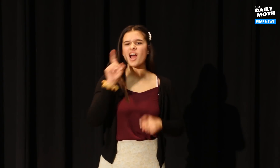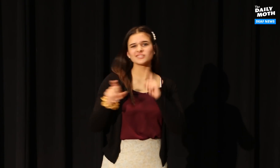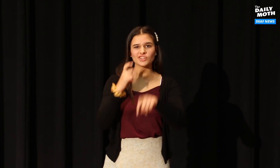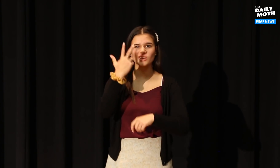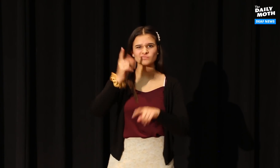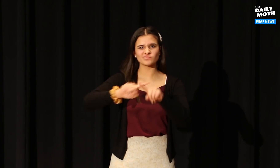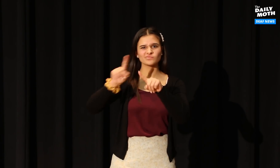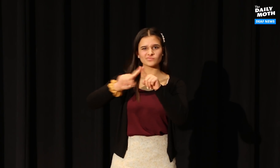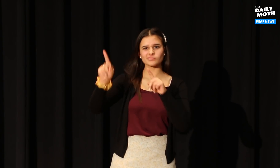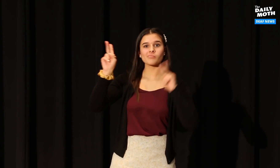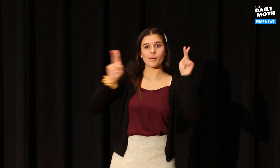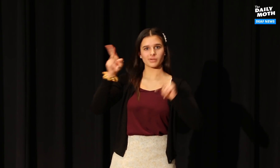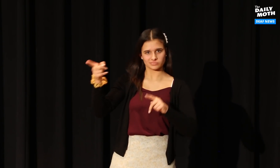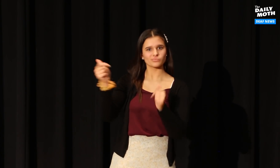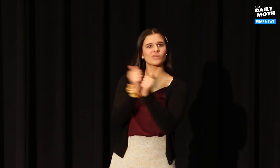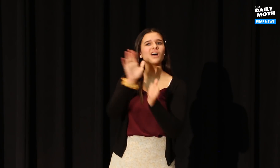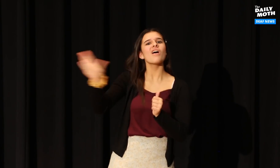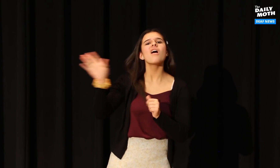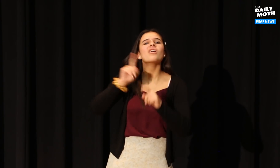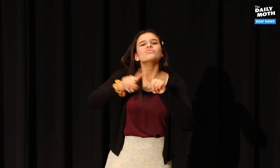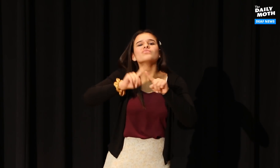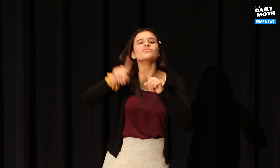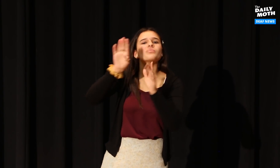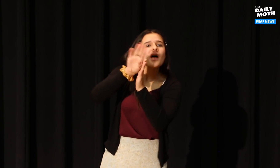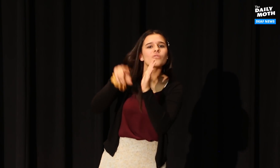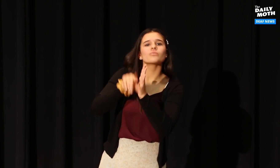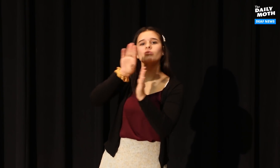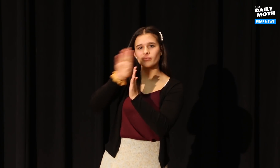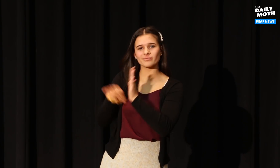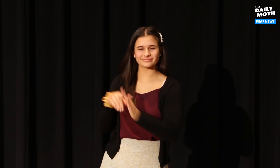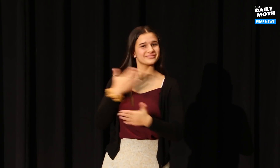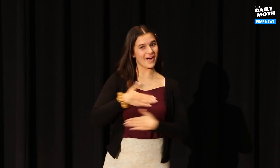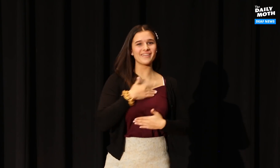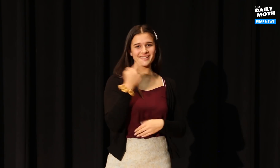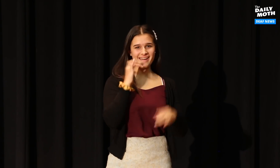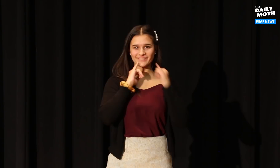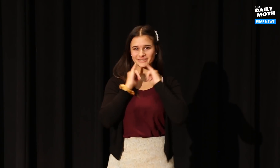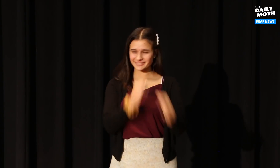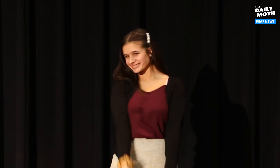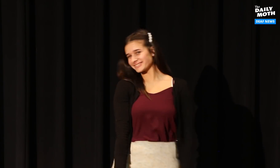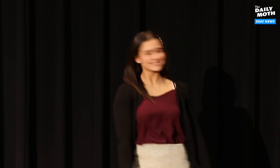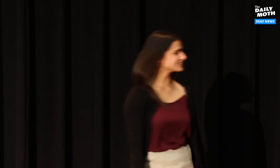who will be asked about their backgrounds. Enjoy the interviews!